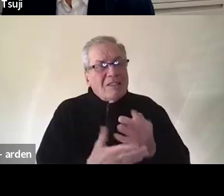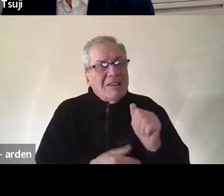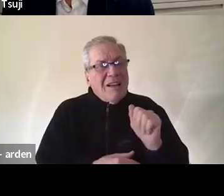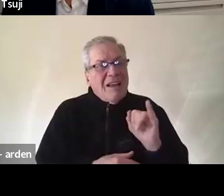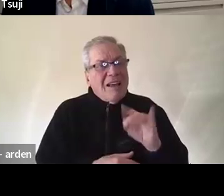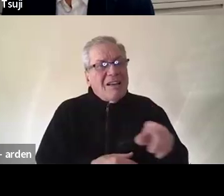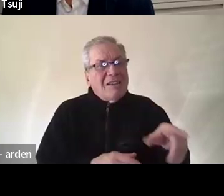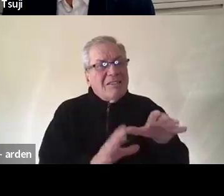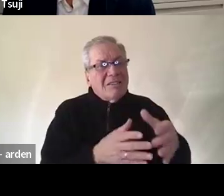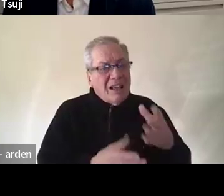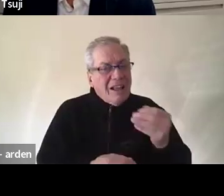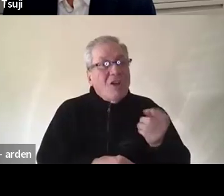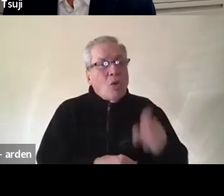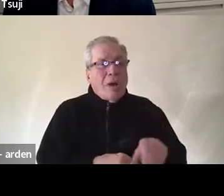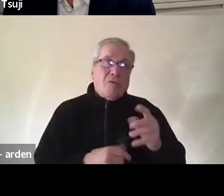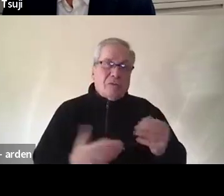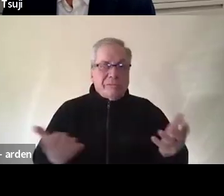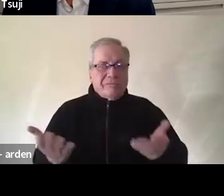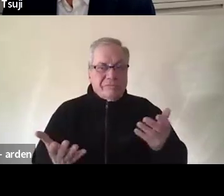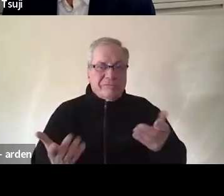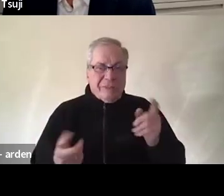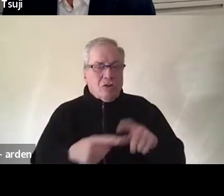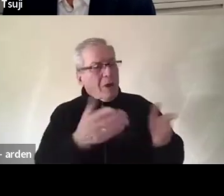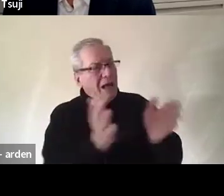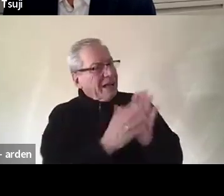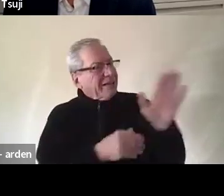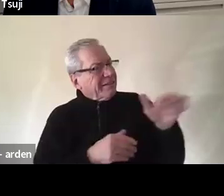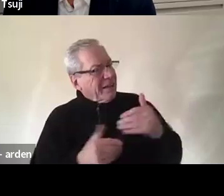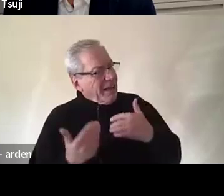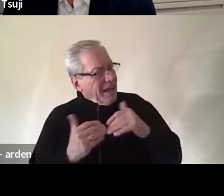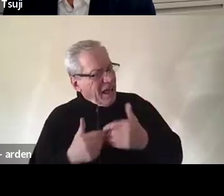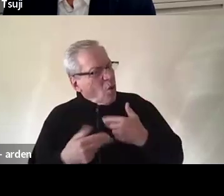ask them for how they would define low income at the institution.